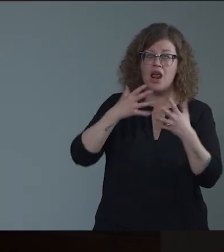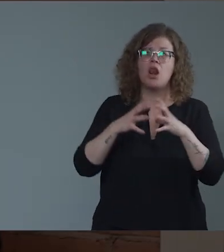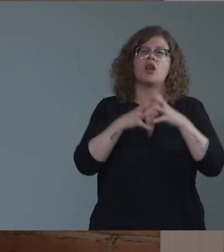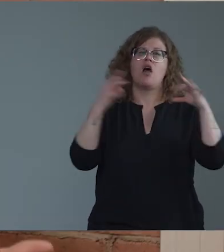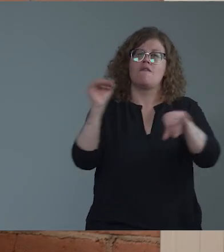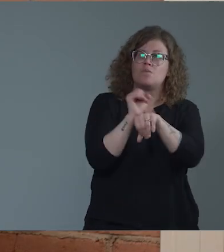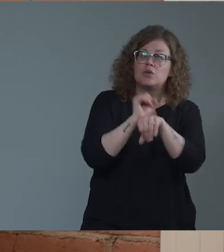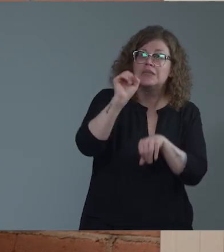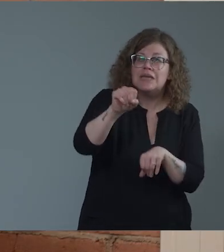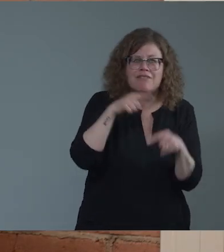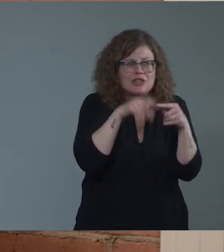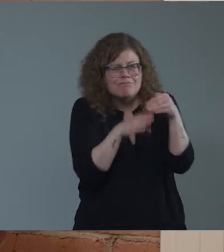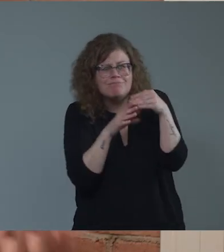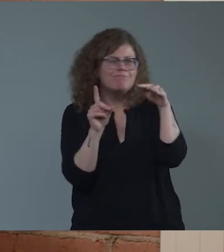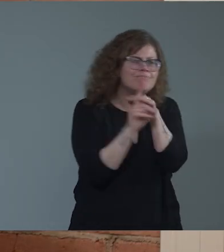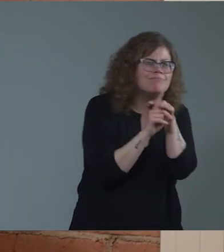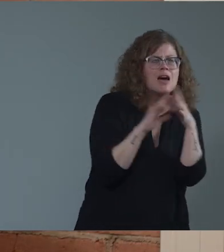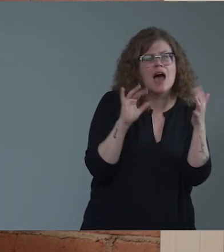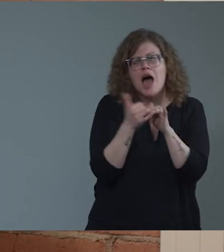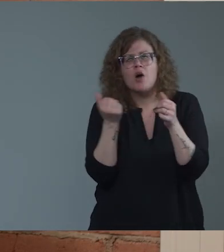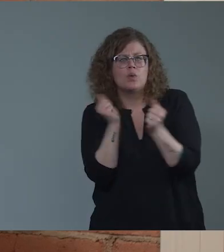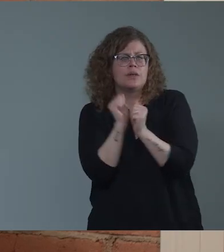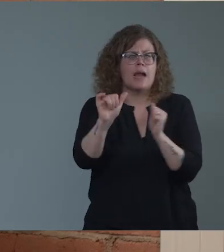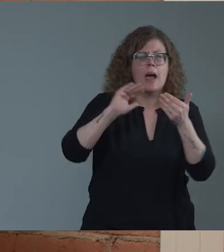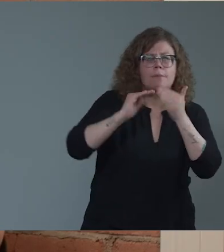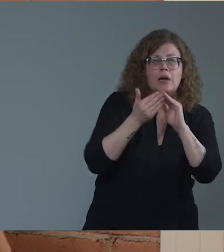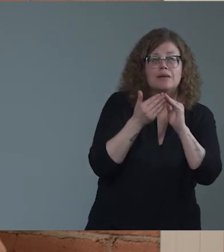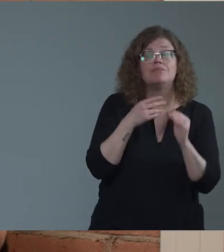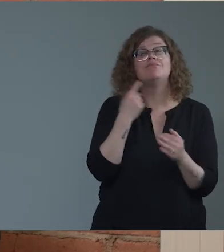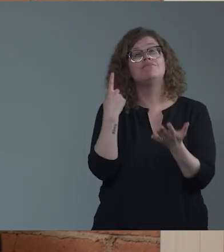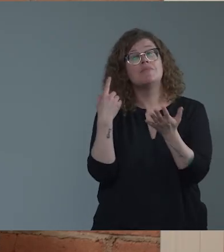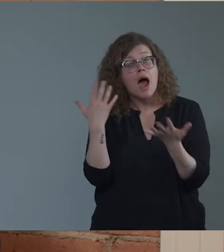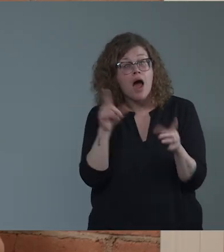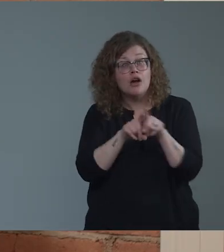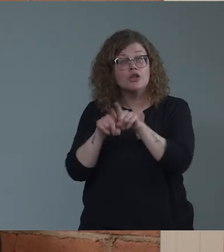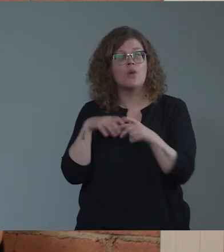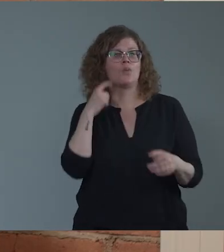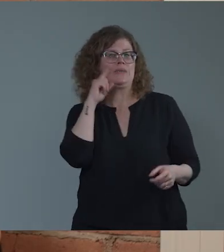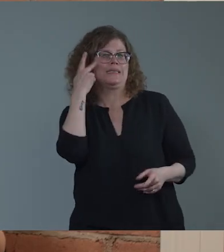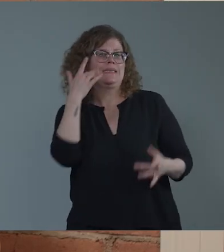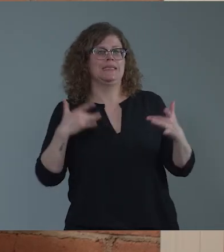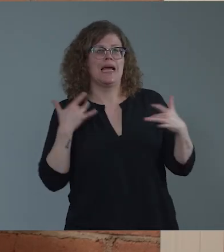Some of the ways that we bring people together are through social commentary. Ways of looking at our community maybe a little bit more critically